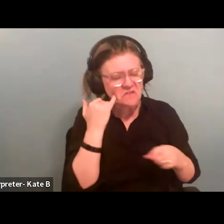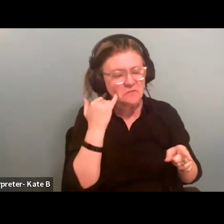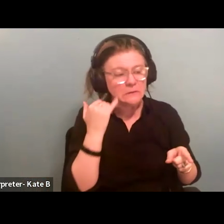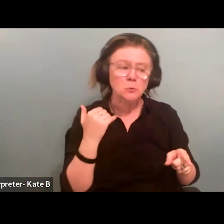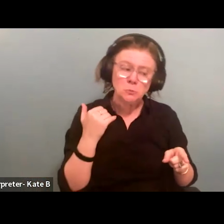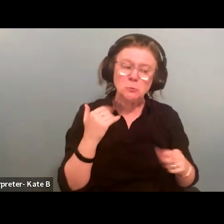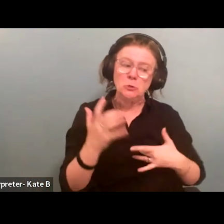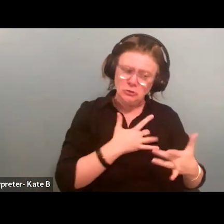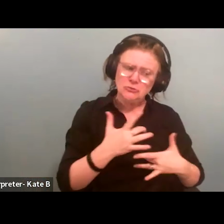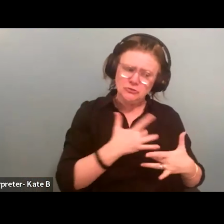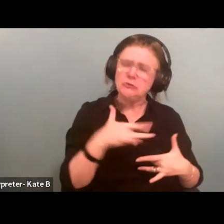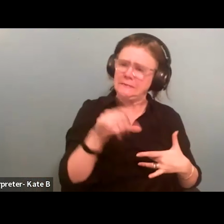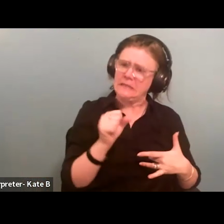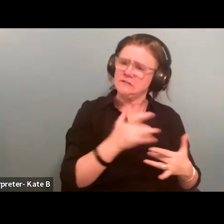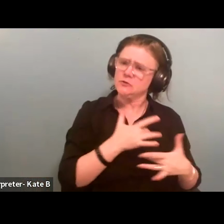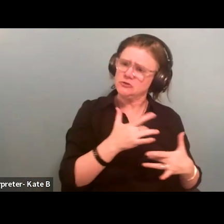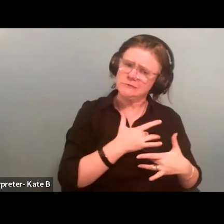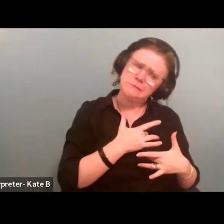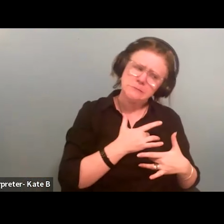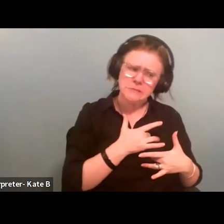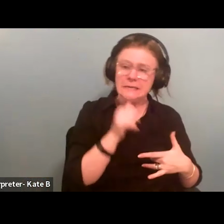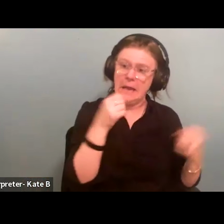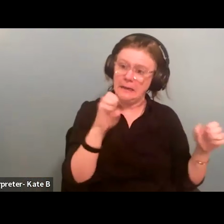need that first and foremost response,